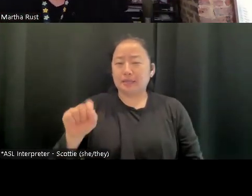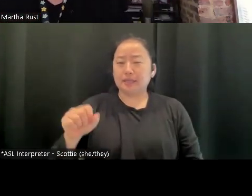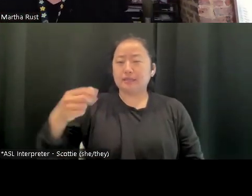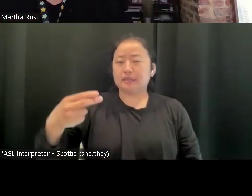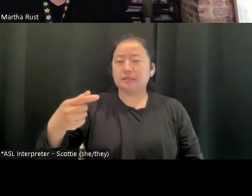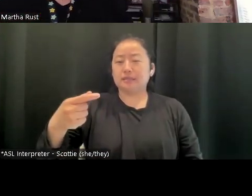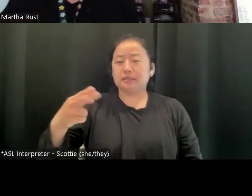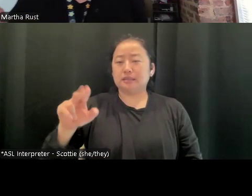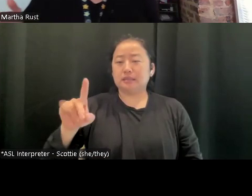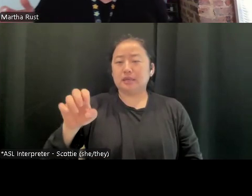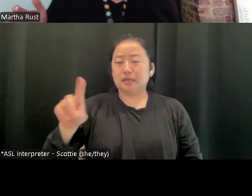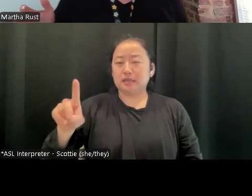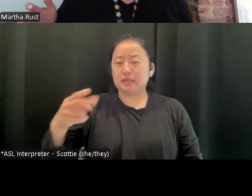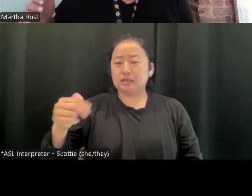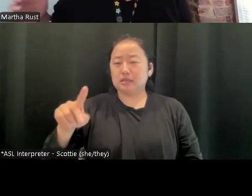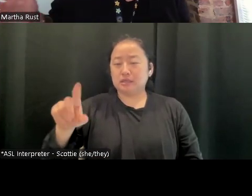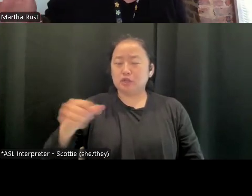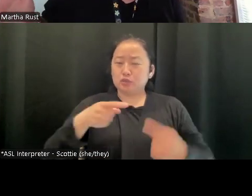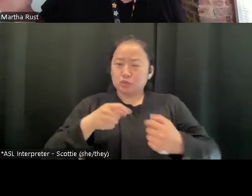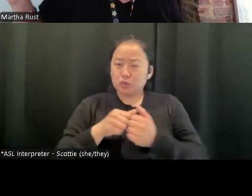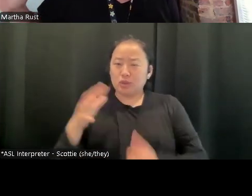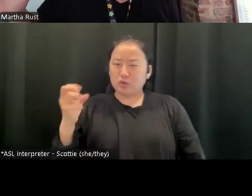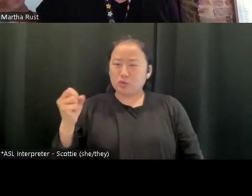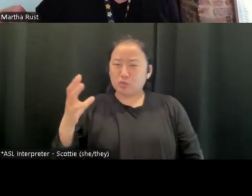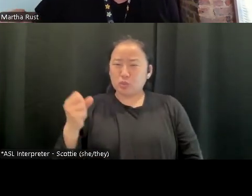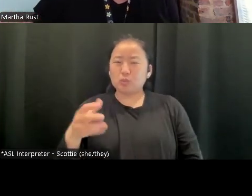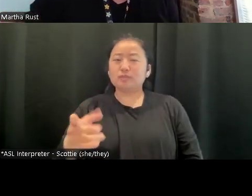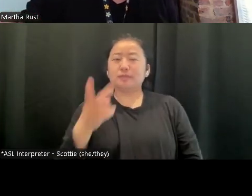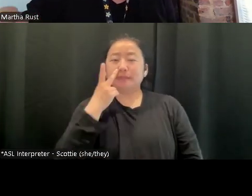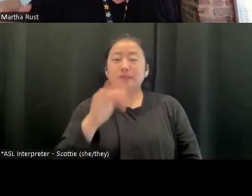difficulty with your grip, you can see on the picture he has a sheet of paper